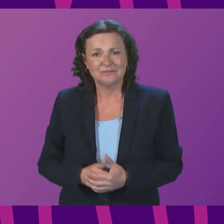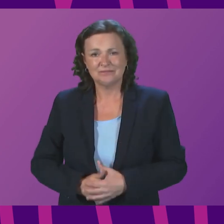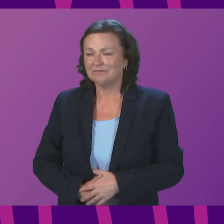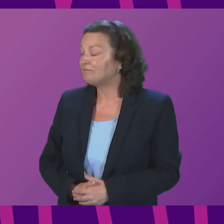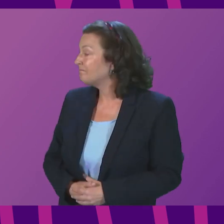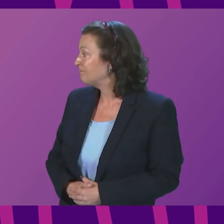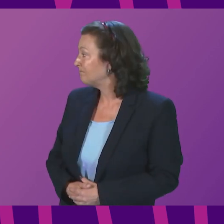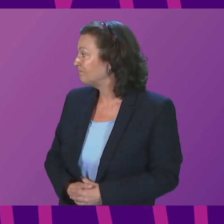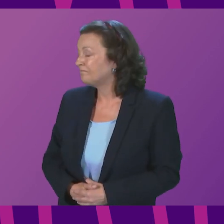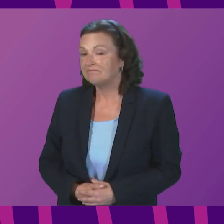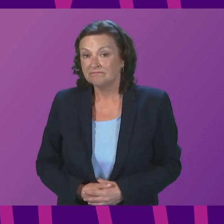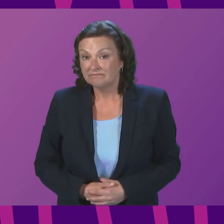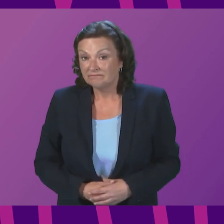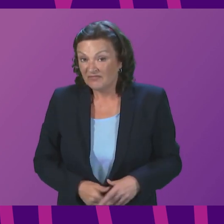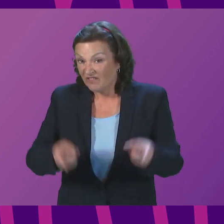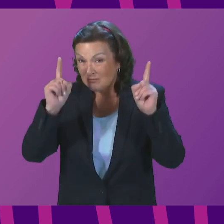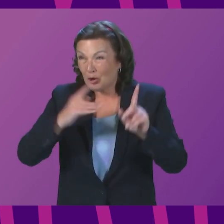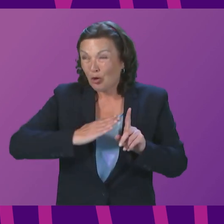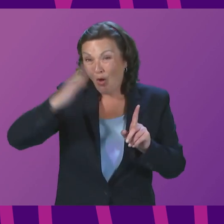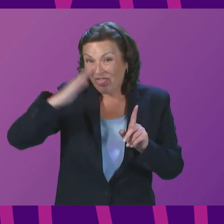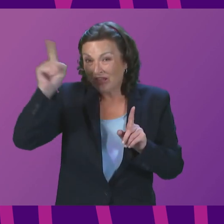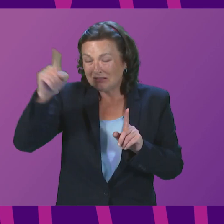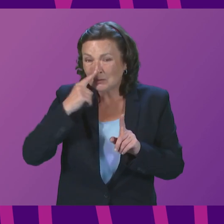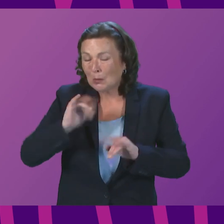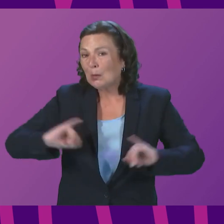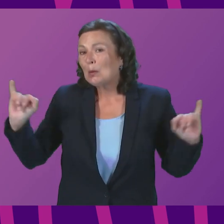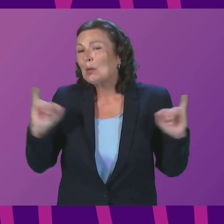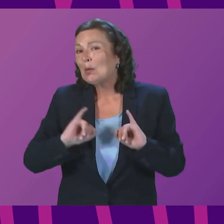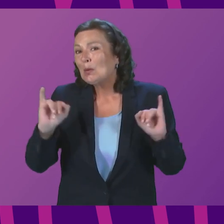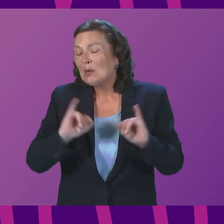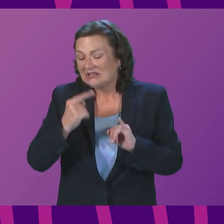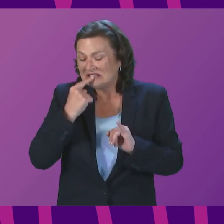The picture is particularly alarming in the north-east, with reported cases having tripled